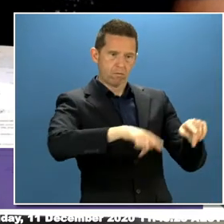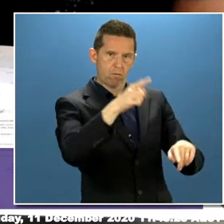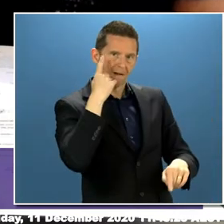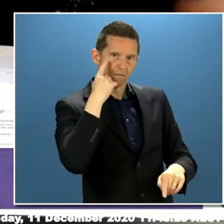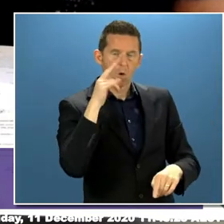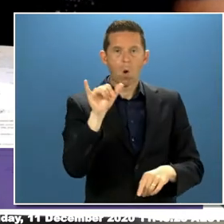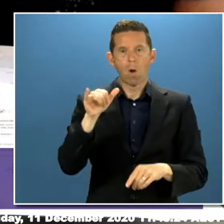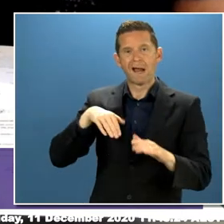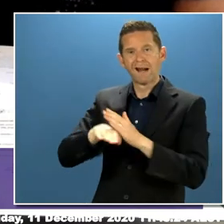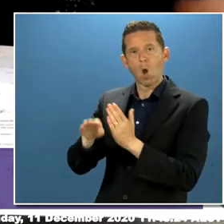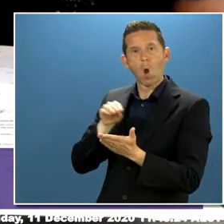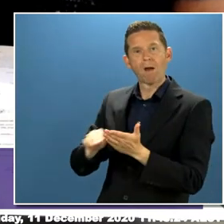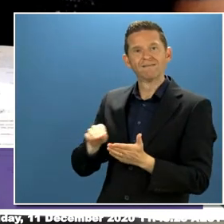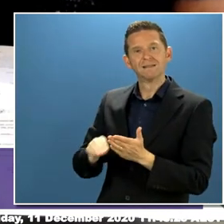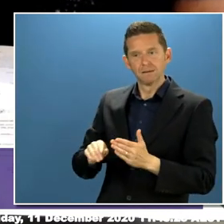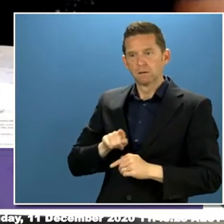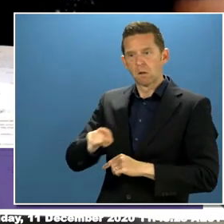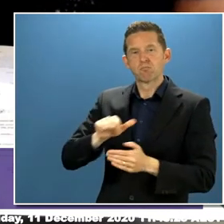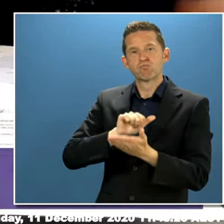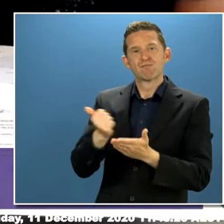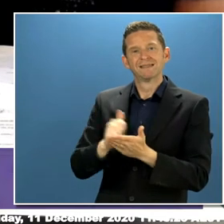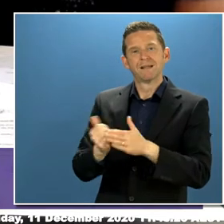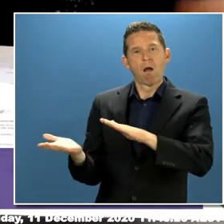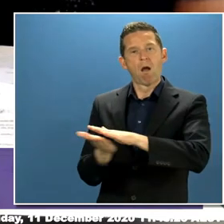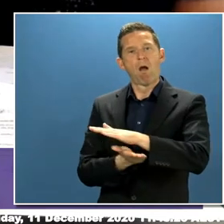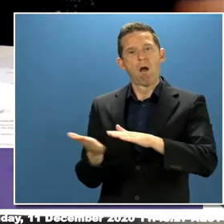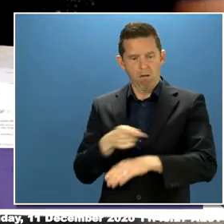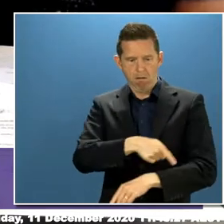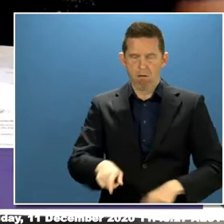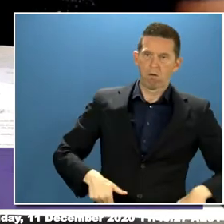to get to the printer. Steph, you've been part of these immersive experiences; do you want